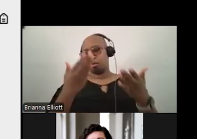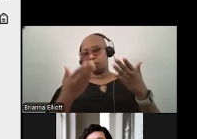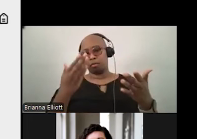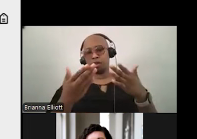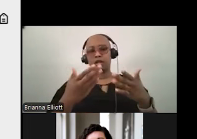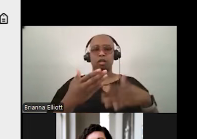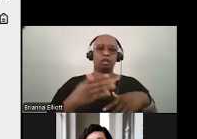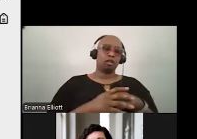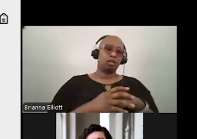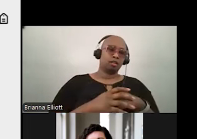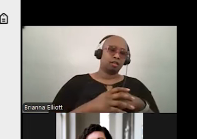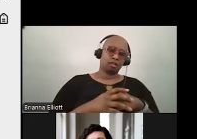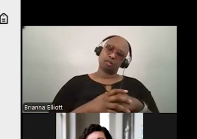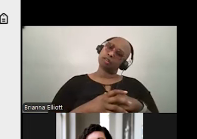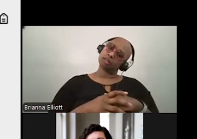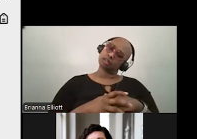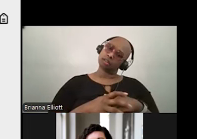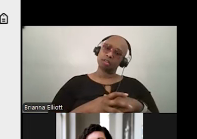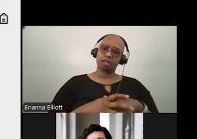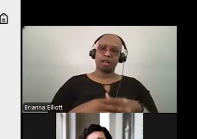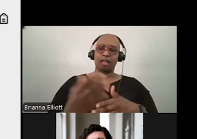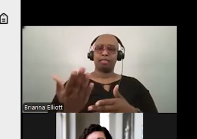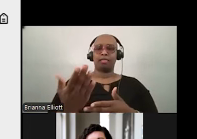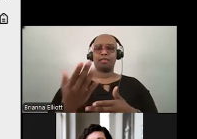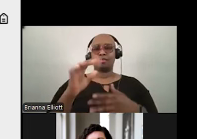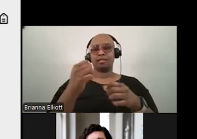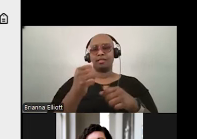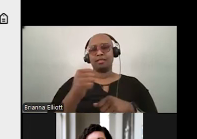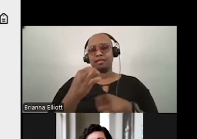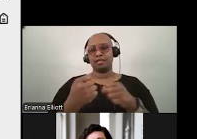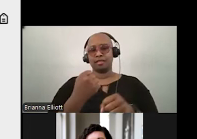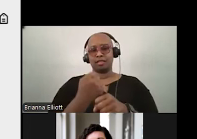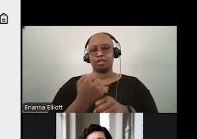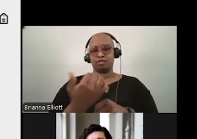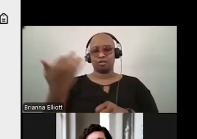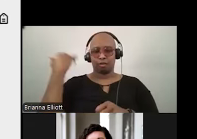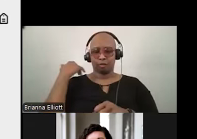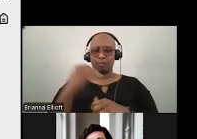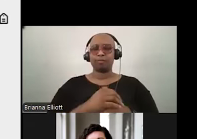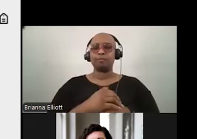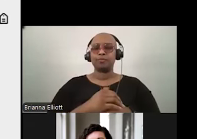century which hurts me a little bit to to say and at the time this was the best that I could do.